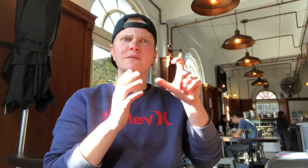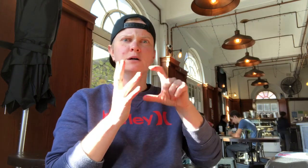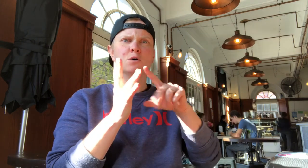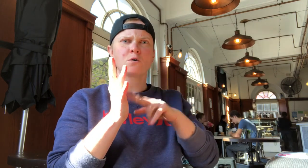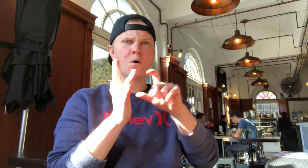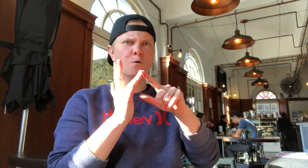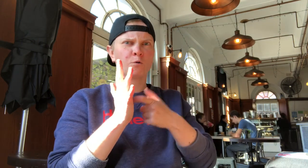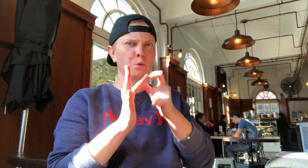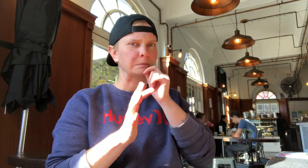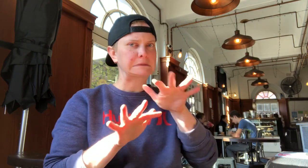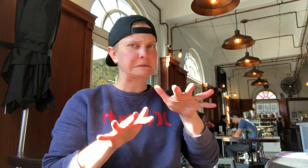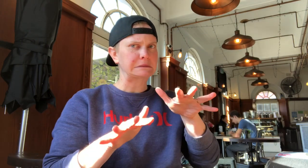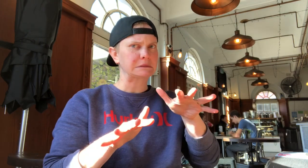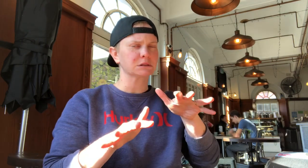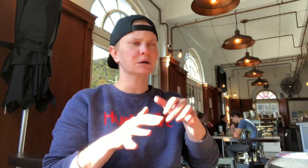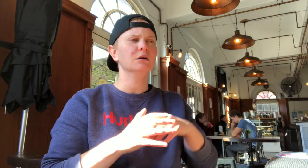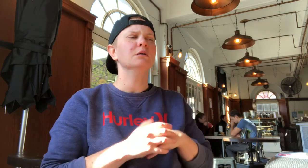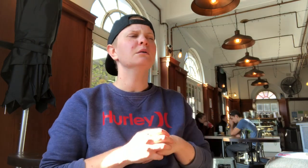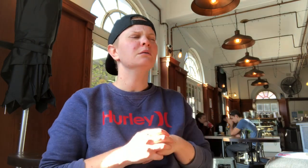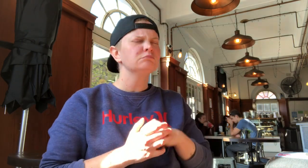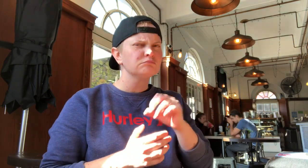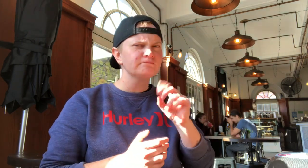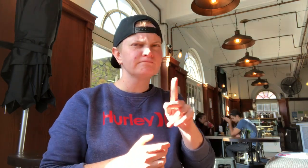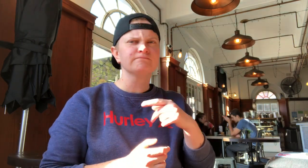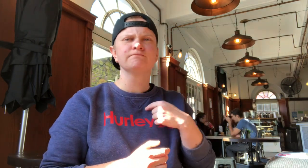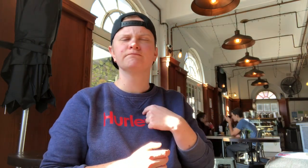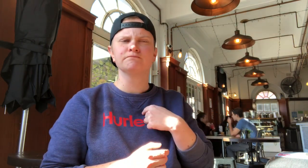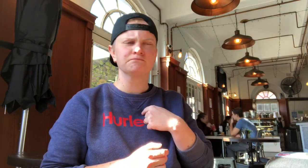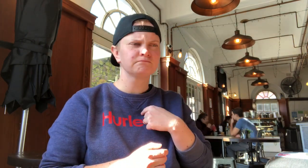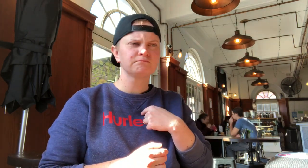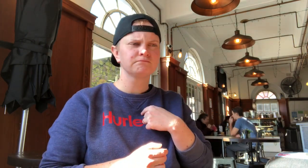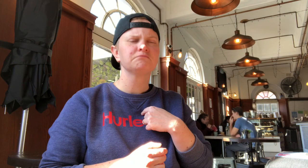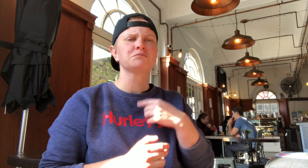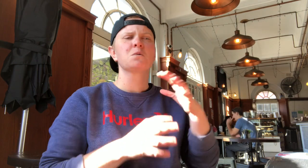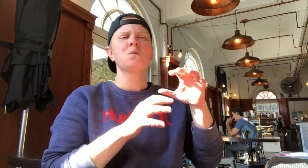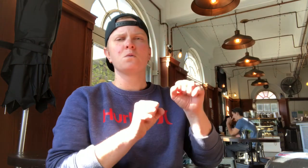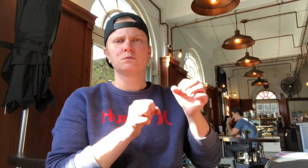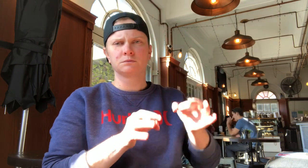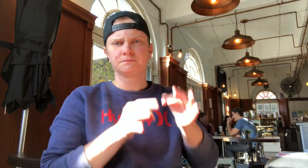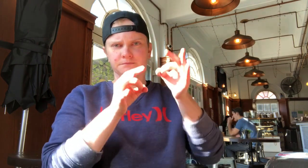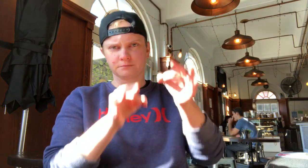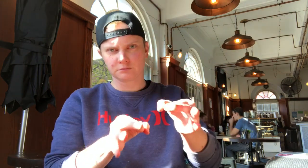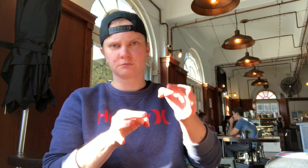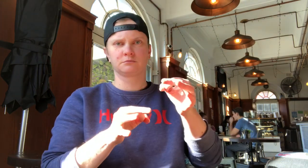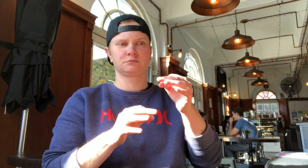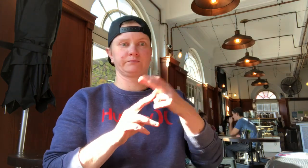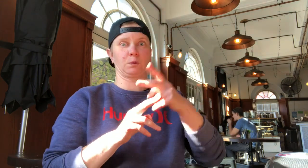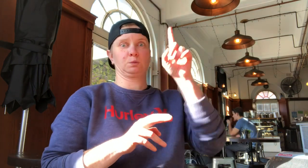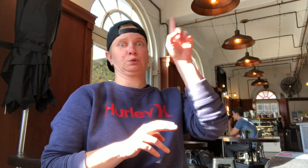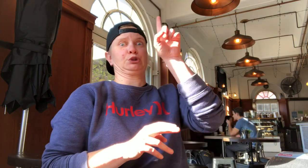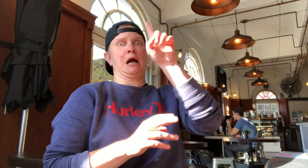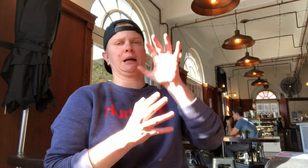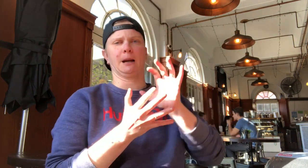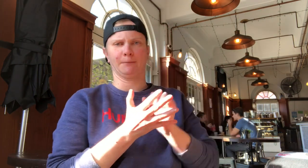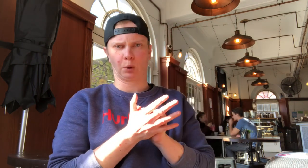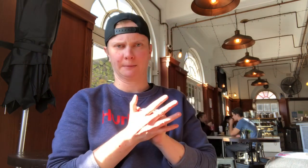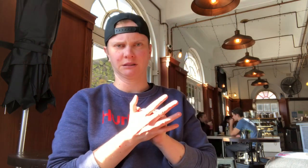Concord Hospital is a little bit sketchy. OK I considered it and told my GP to hold the discussion about Concord Hospital because for today appointment